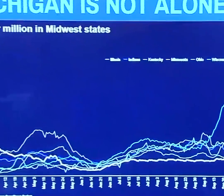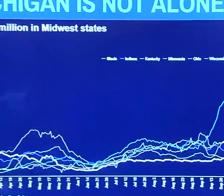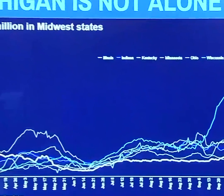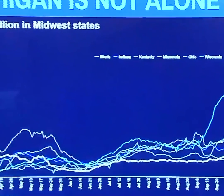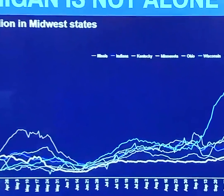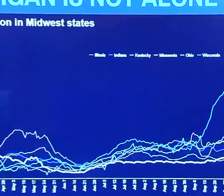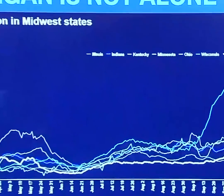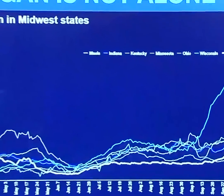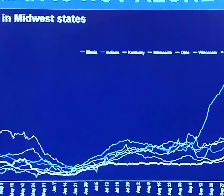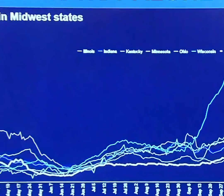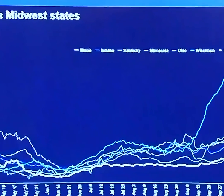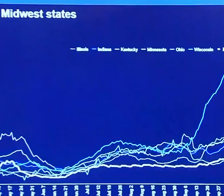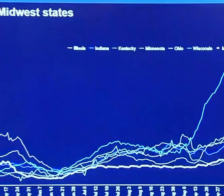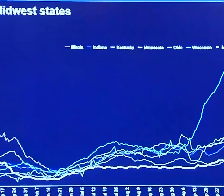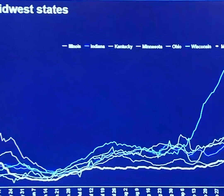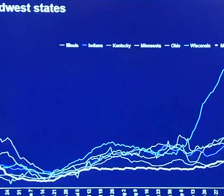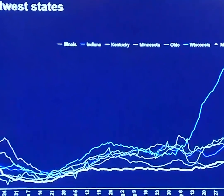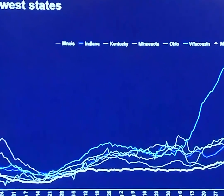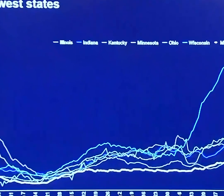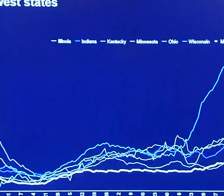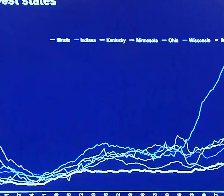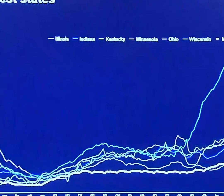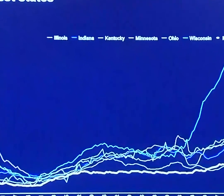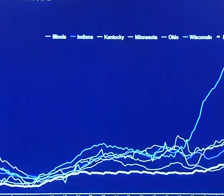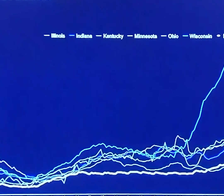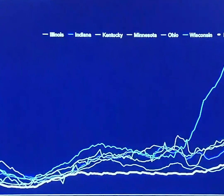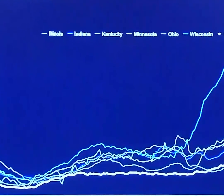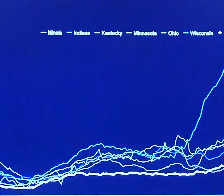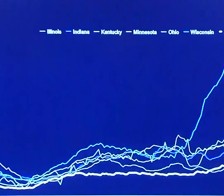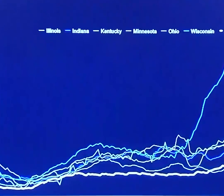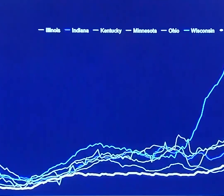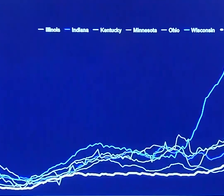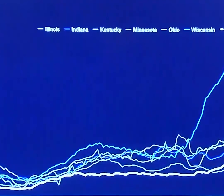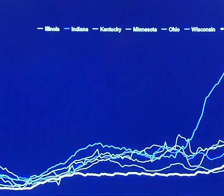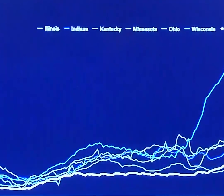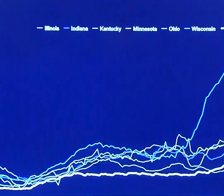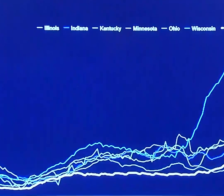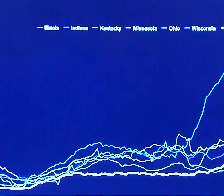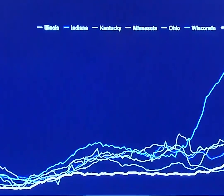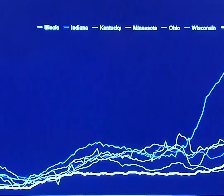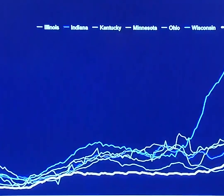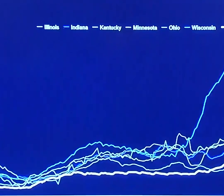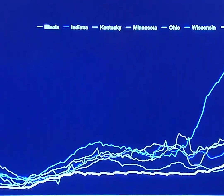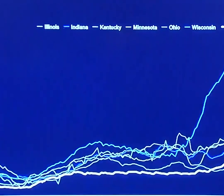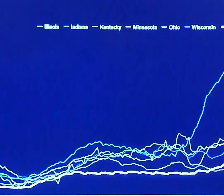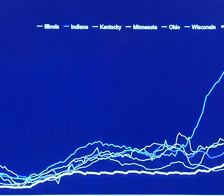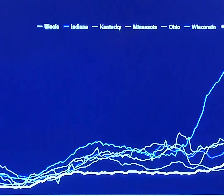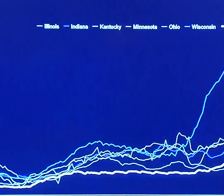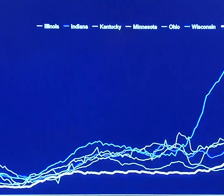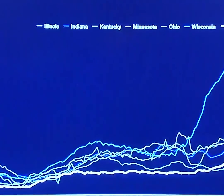STAY AT HOME ORDERS, AND IF WE ARE NOT CAREFUL, AND IF WE DON'T ALL DO OUR PART, THIS COULD BE